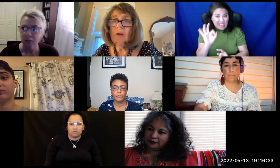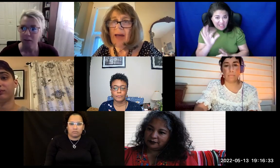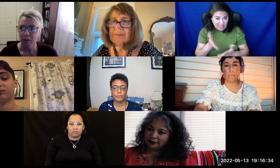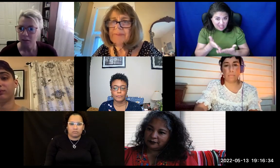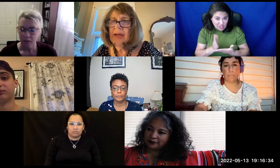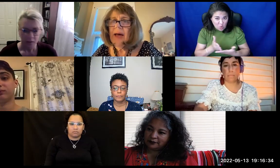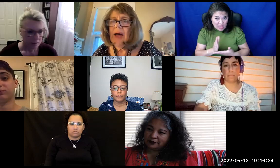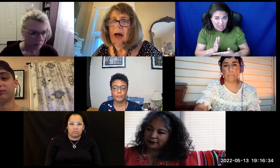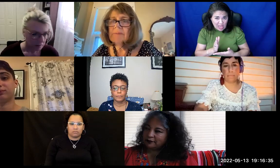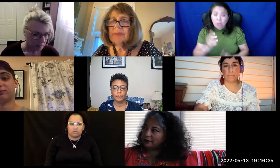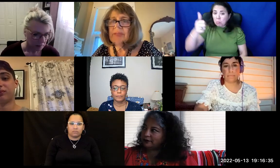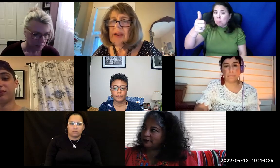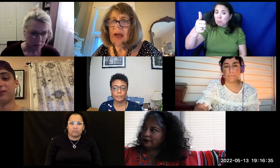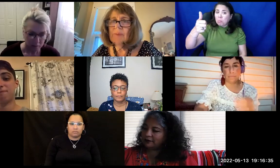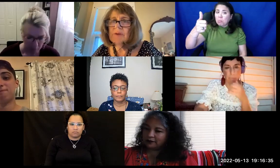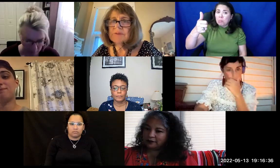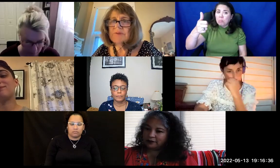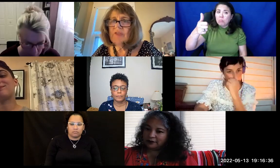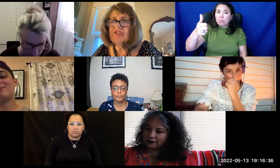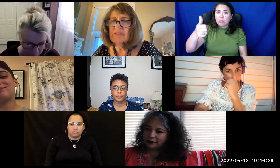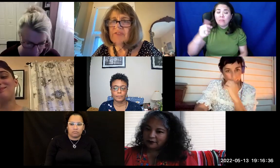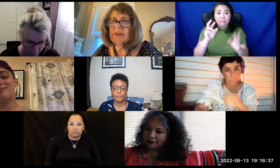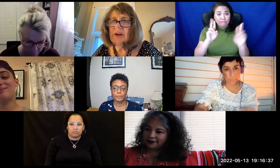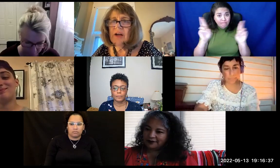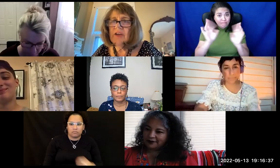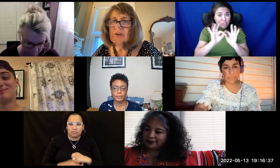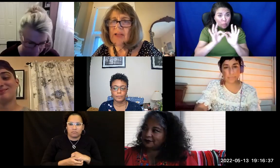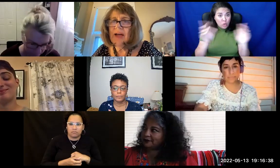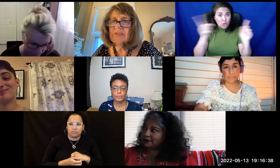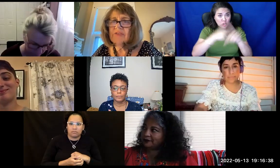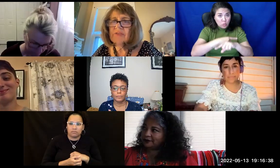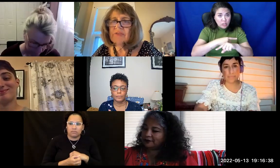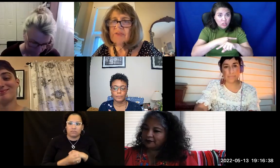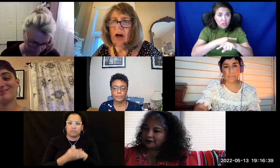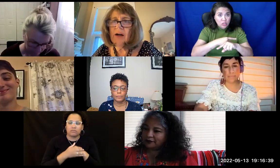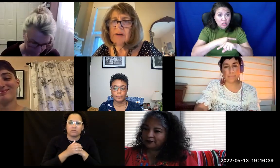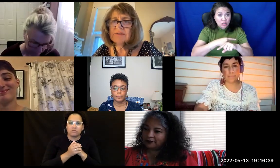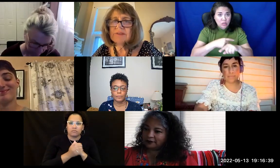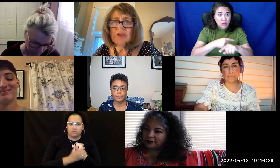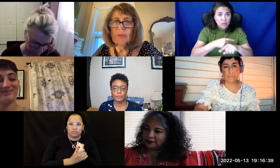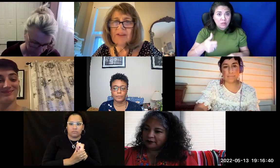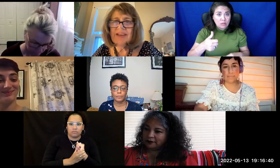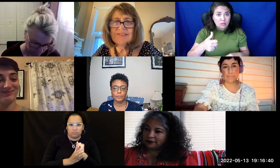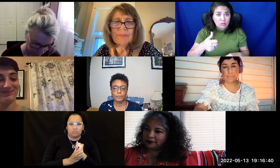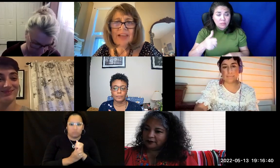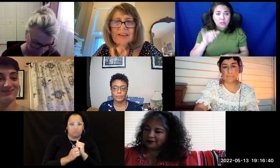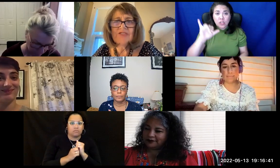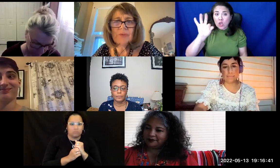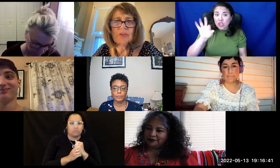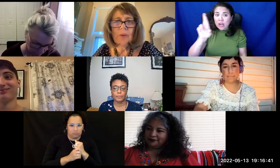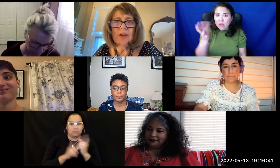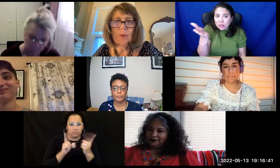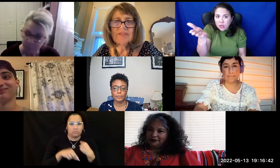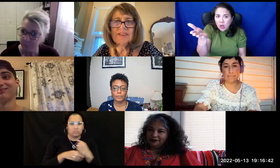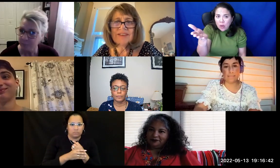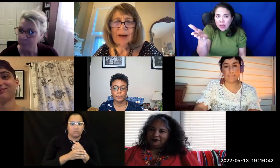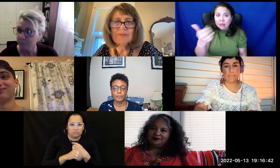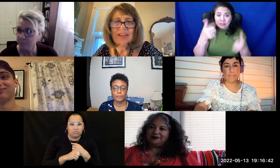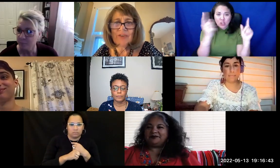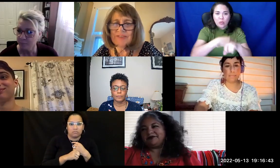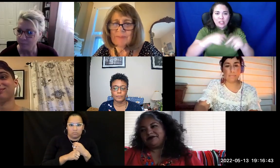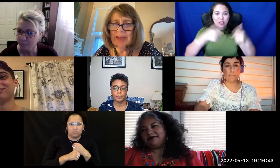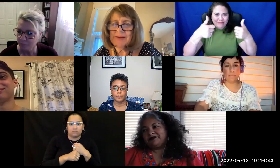Sheila Black: Okay, and then I will Jennifer you're allowed to talk so you want to say something, because you were the one who wanted us to come together and speak.